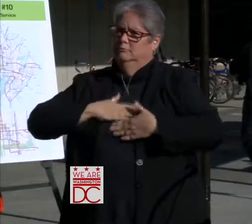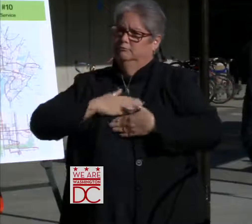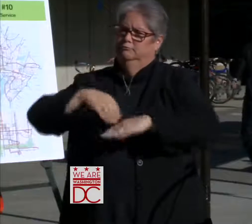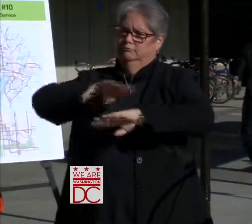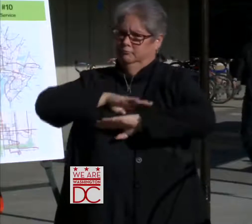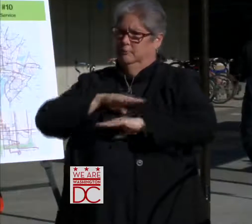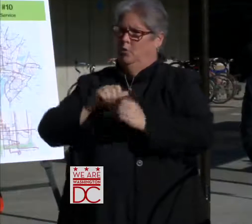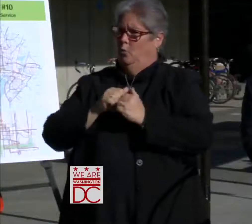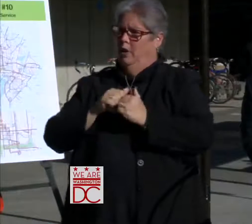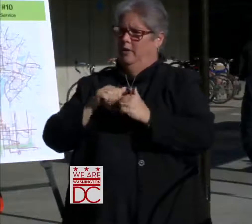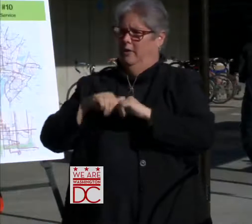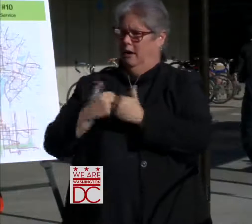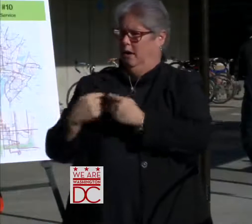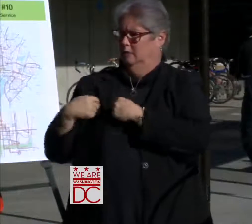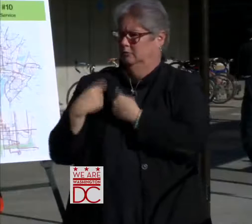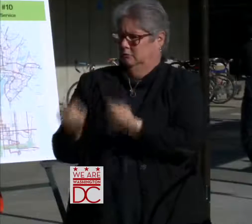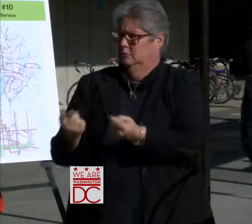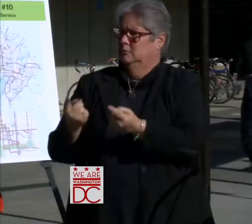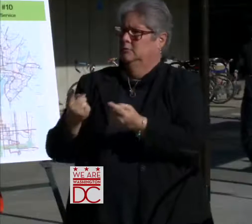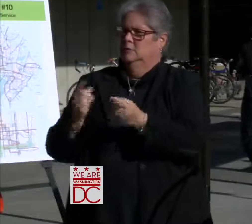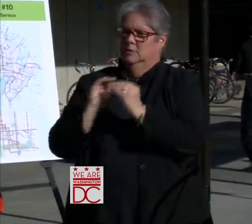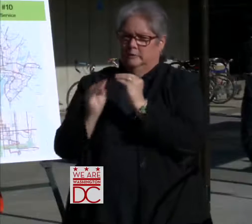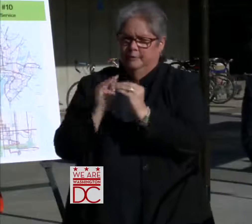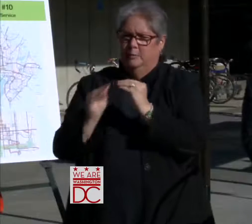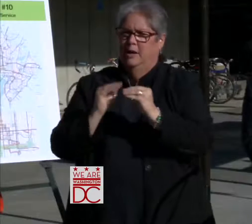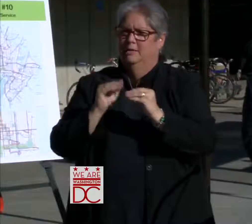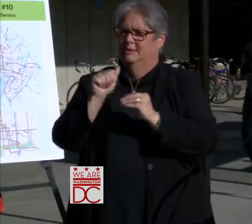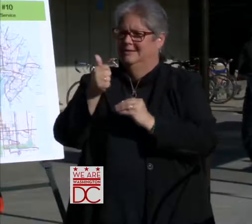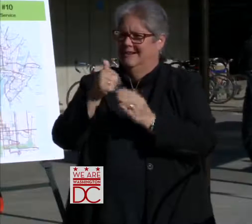MAKE IN PREVIOUS SURGES REPLACING TENS OF THOUSANDS OF